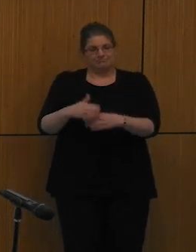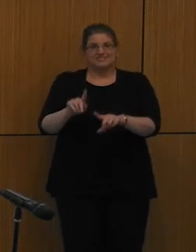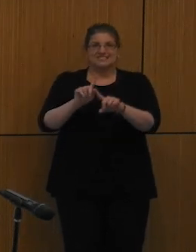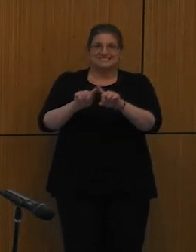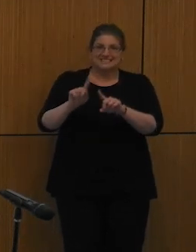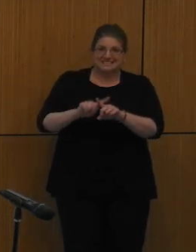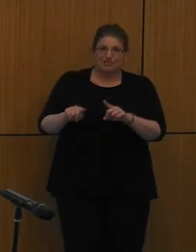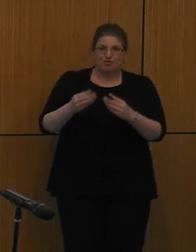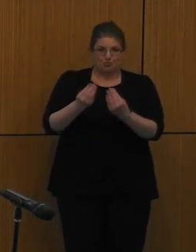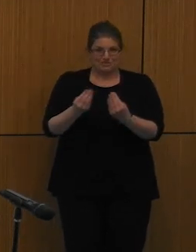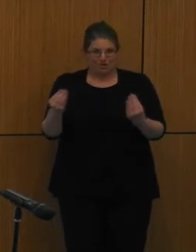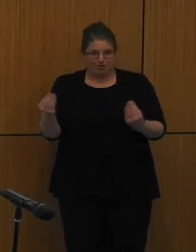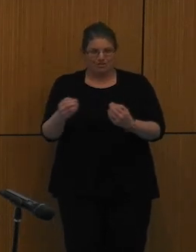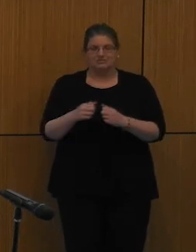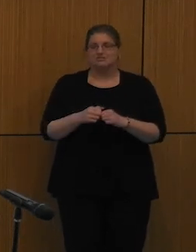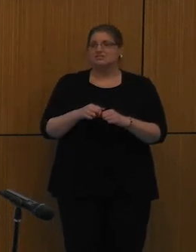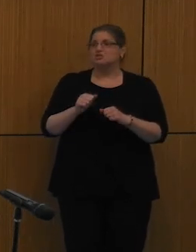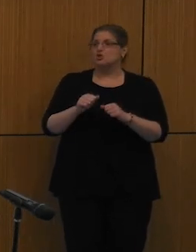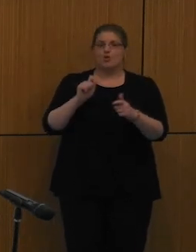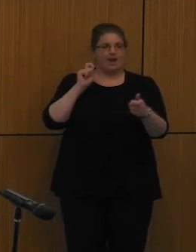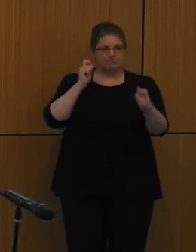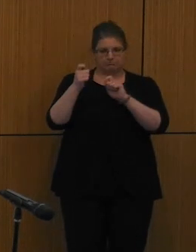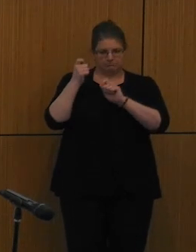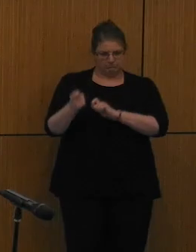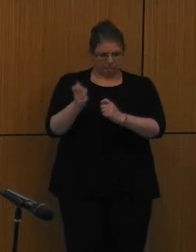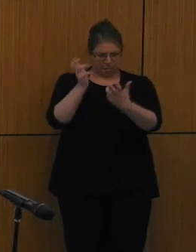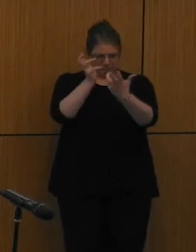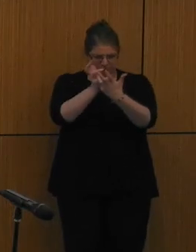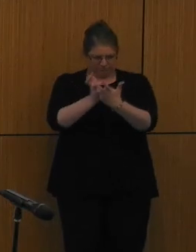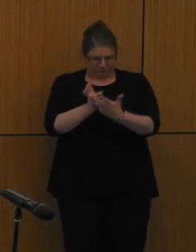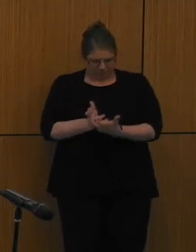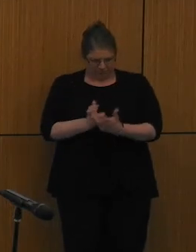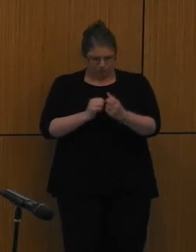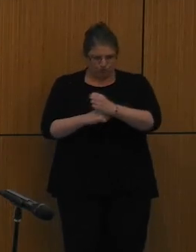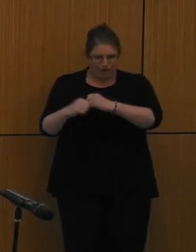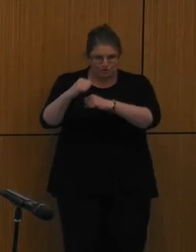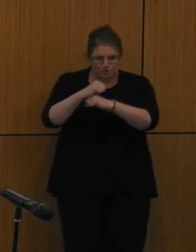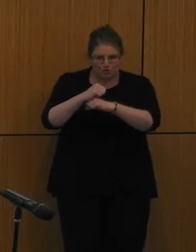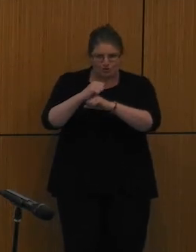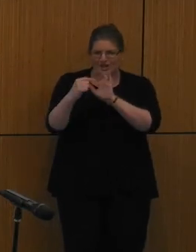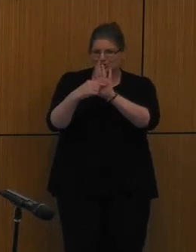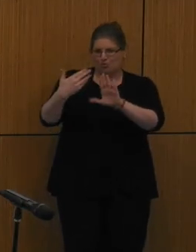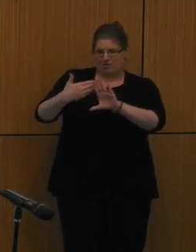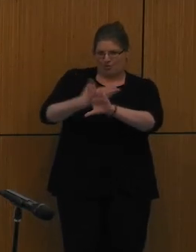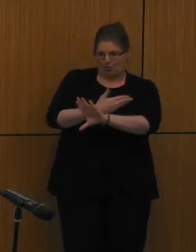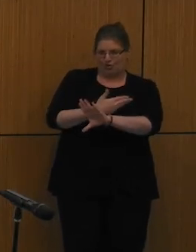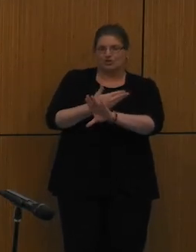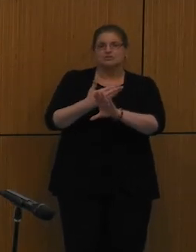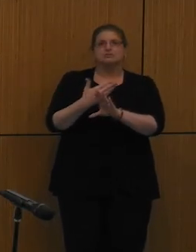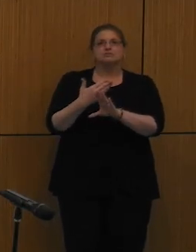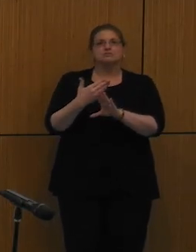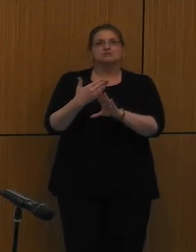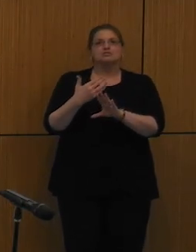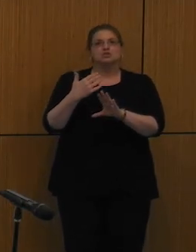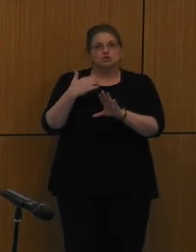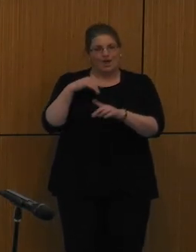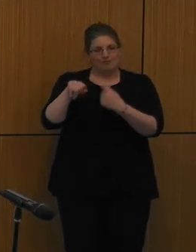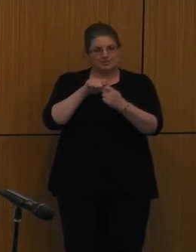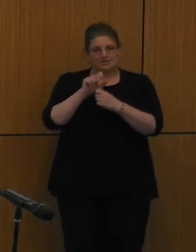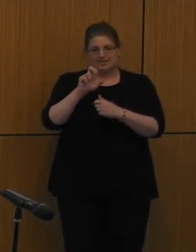So they can customize those cellulose arms, those structures that I showed you before, to have the enzymes that they need to eat, that plant material